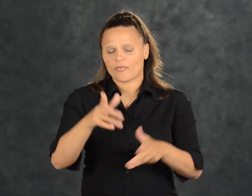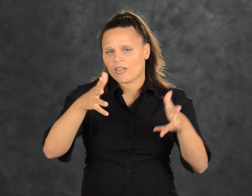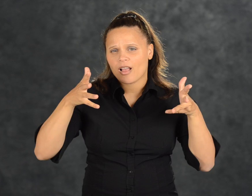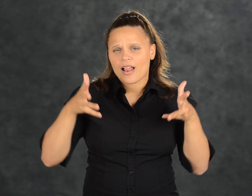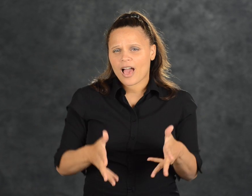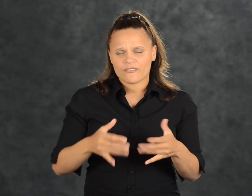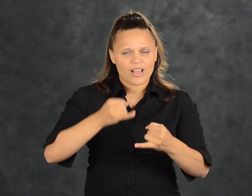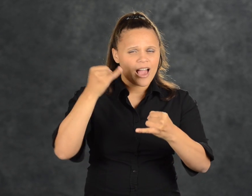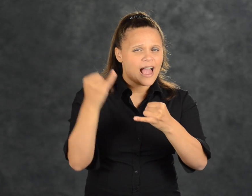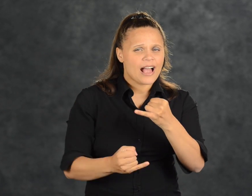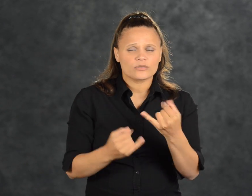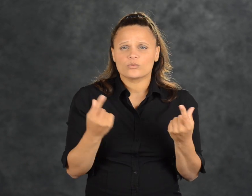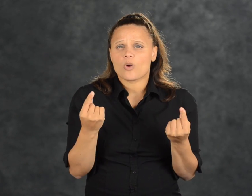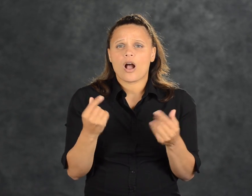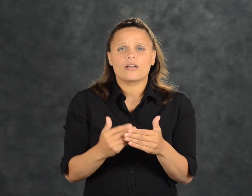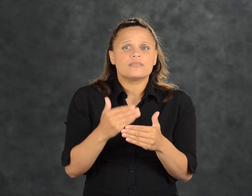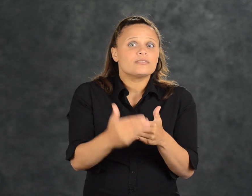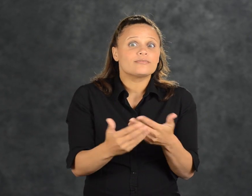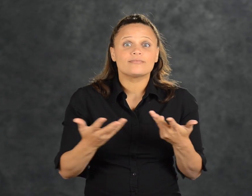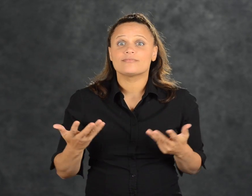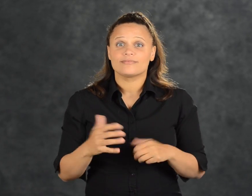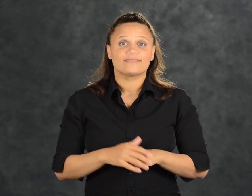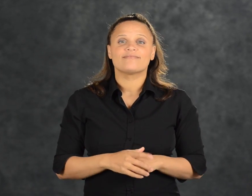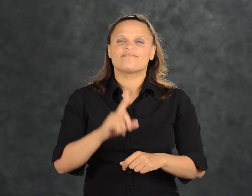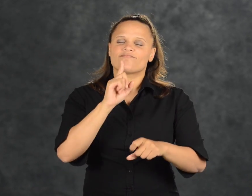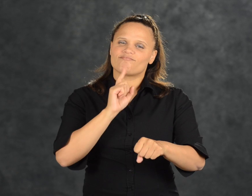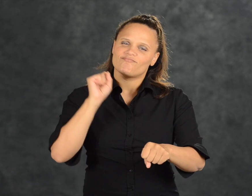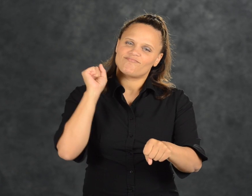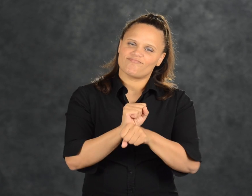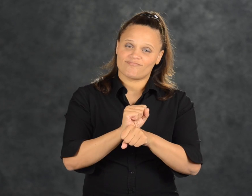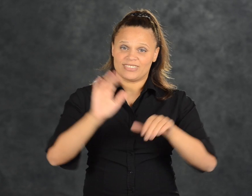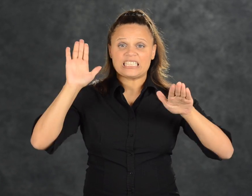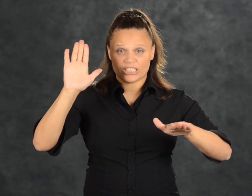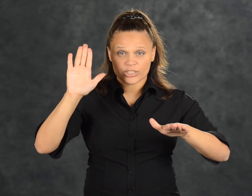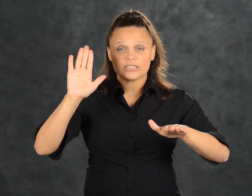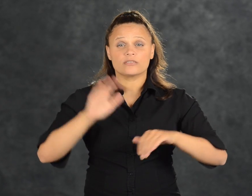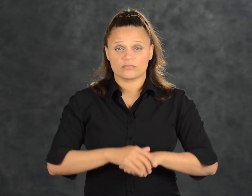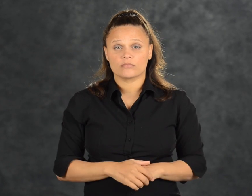The last step is the actual administrative hearing.